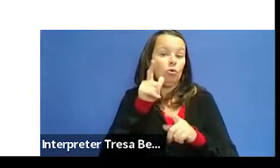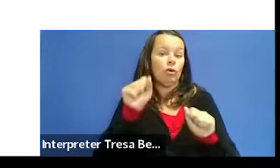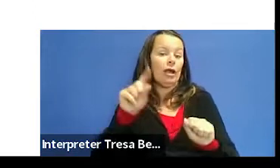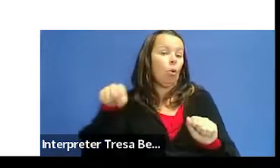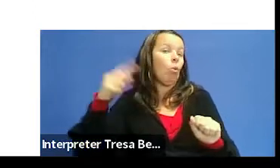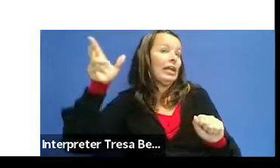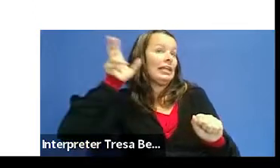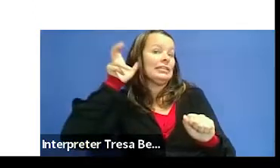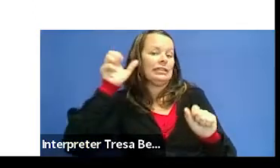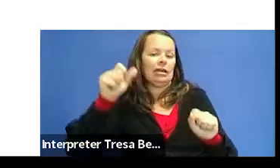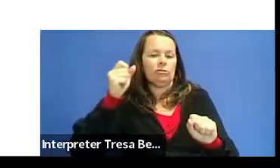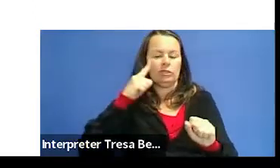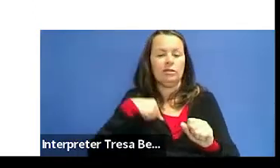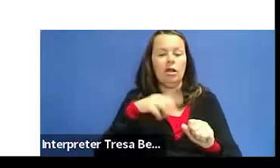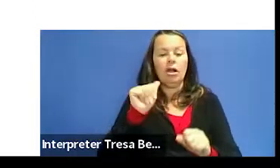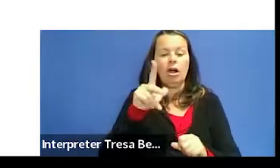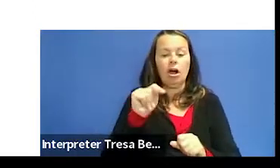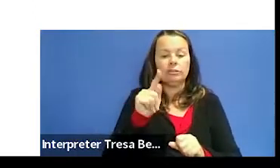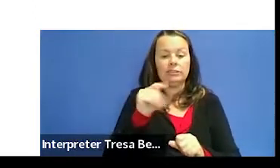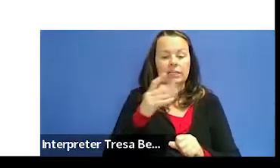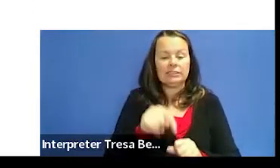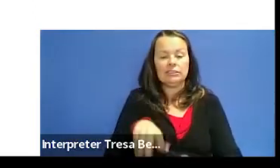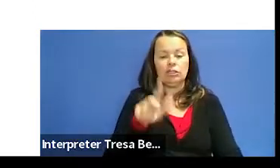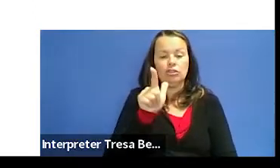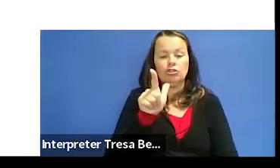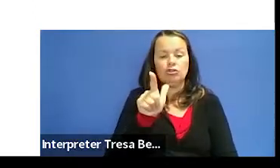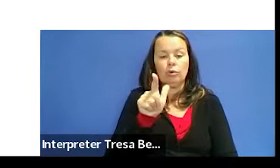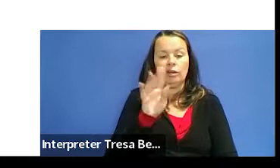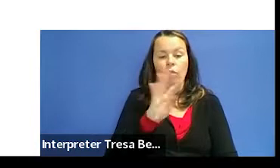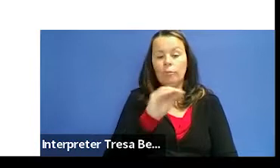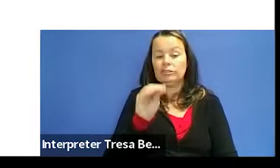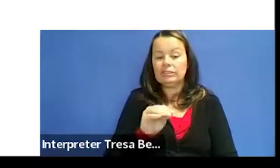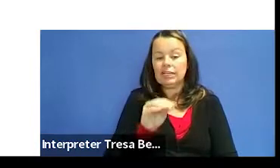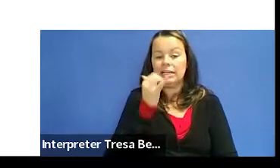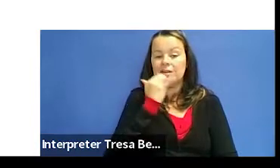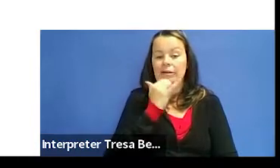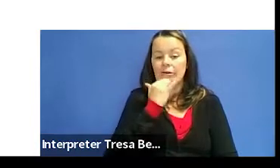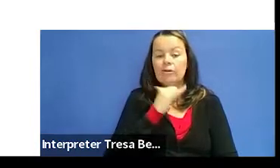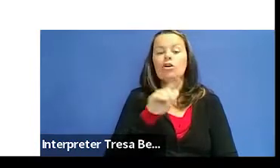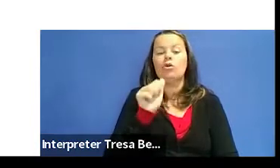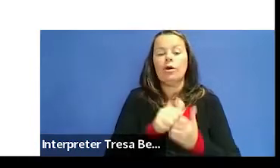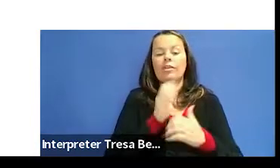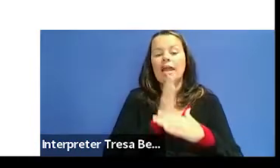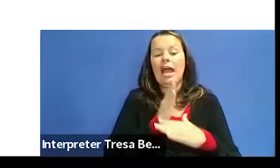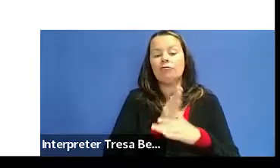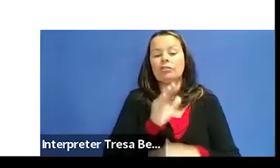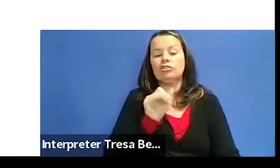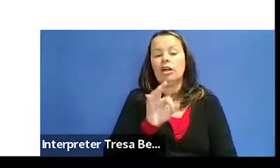Alt text was 24% of pages had an error with an average of 2.7 errors per page.